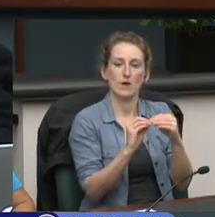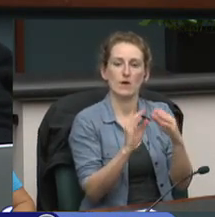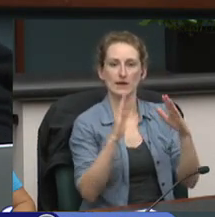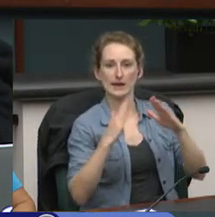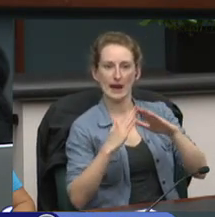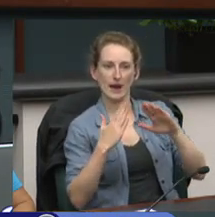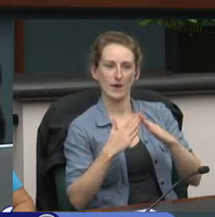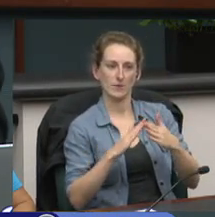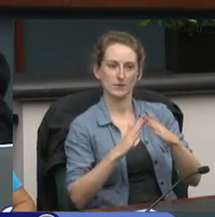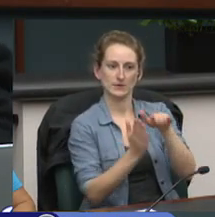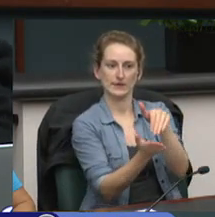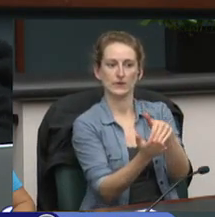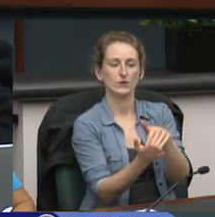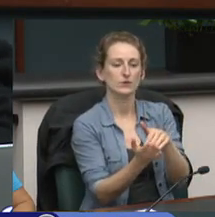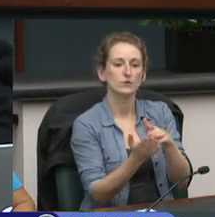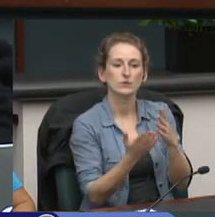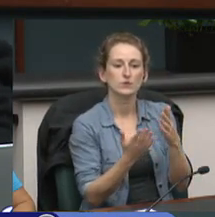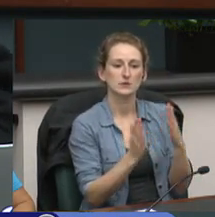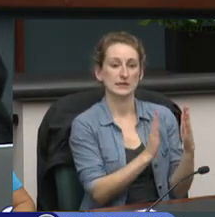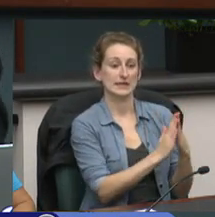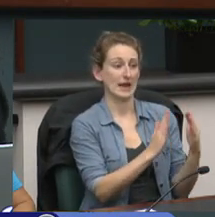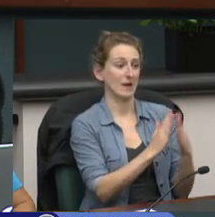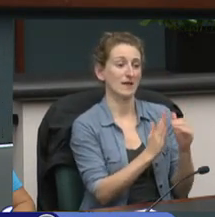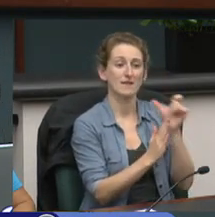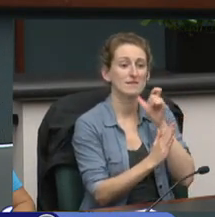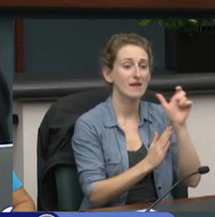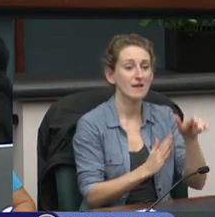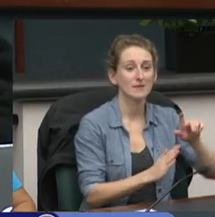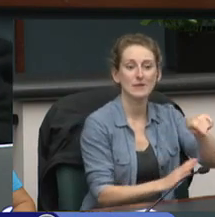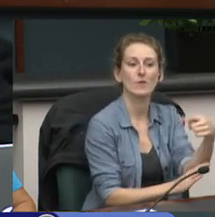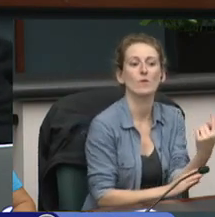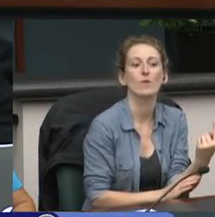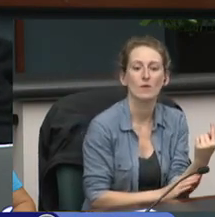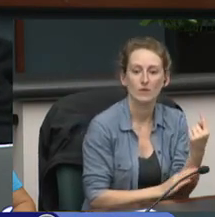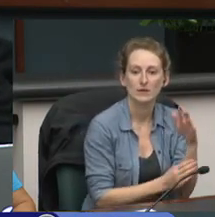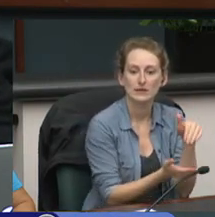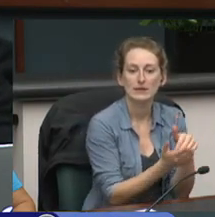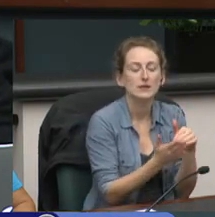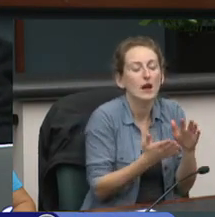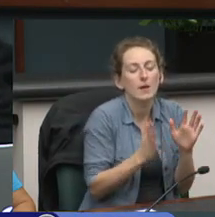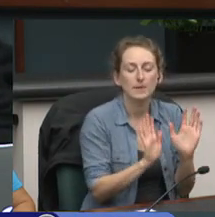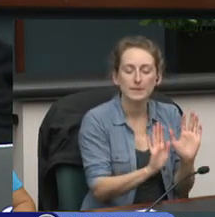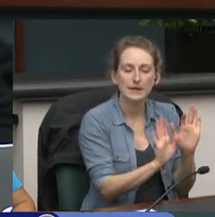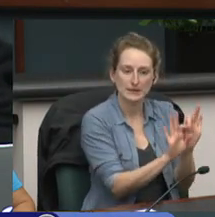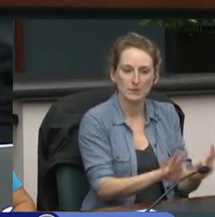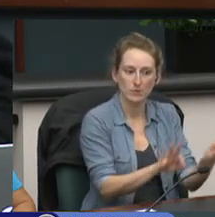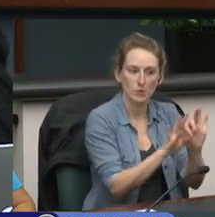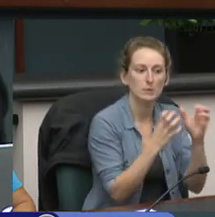being our only Center even as we want to protect it and grow it that would also